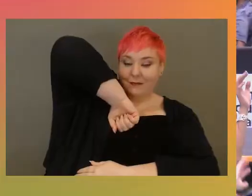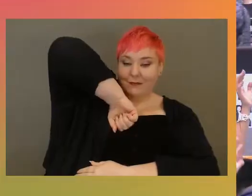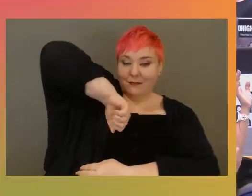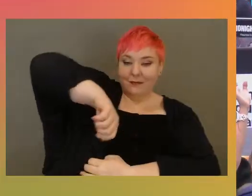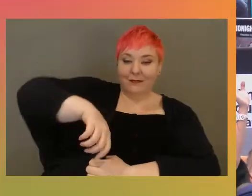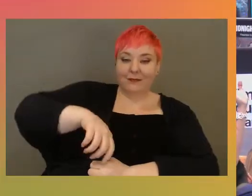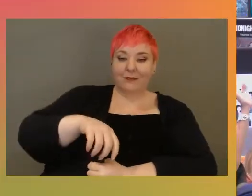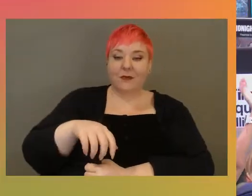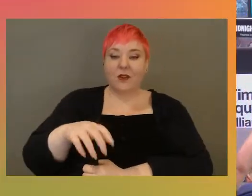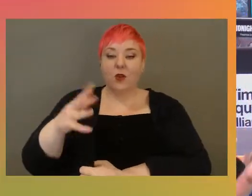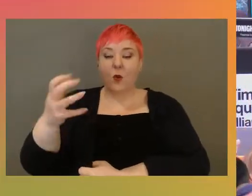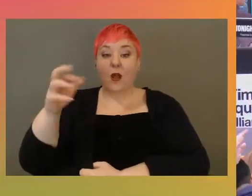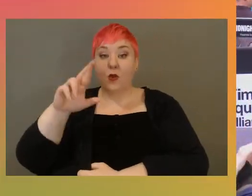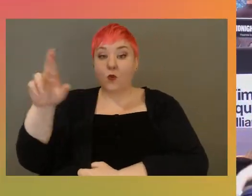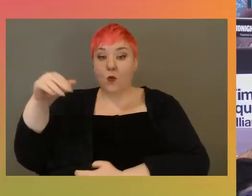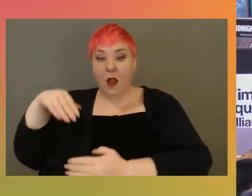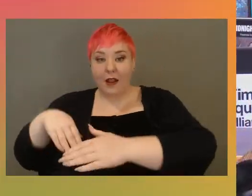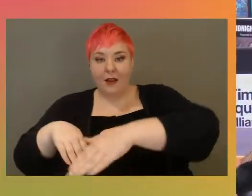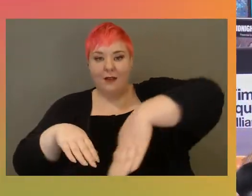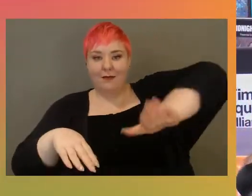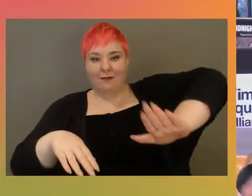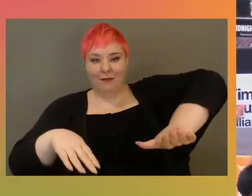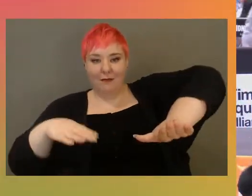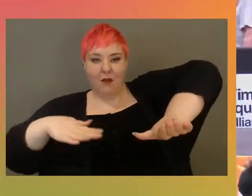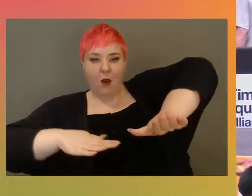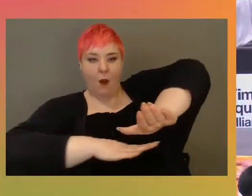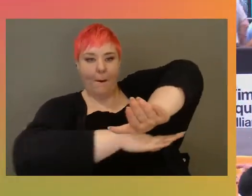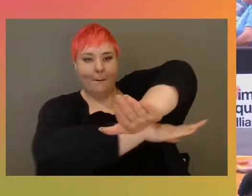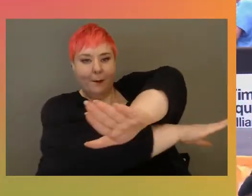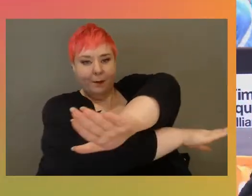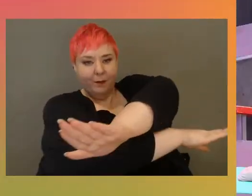TO THE MAT.